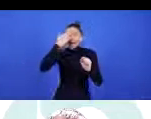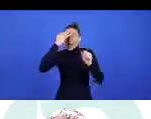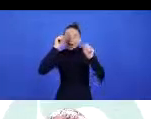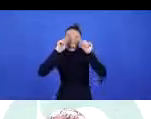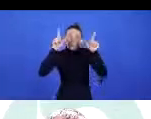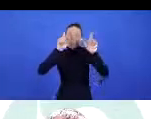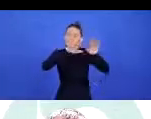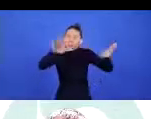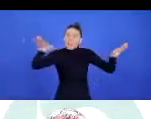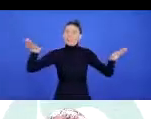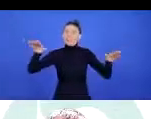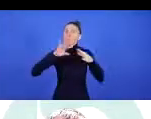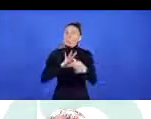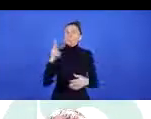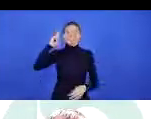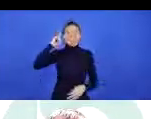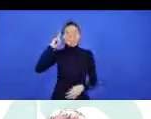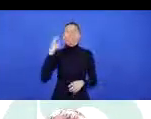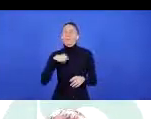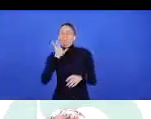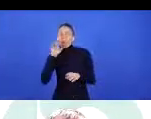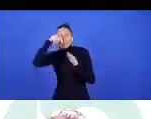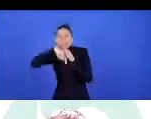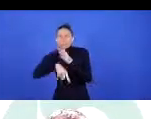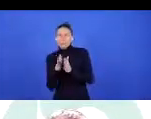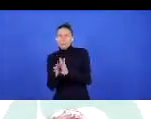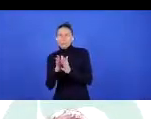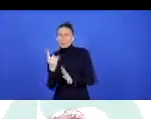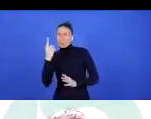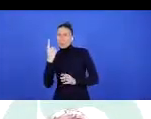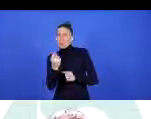stakeholders to bring about greater awareness about cochlear implants, and